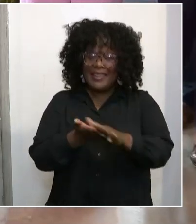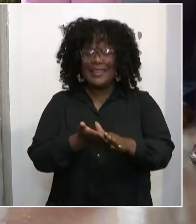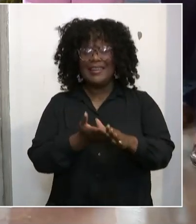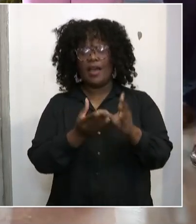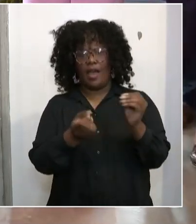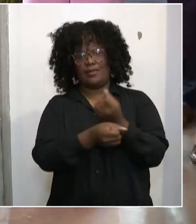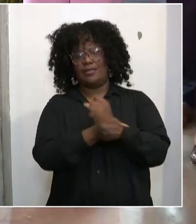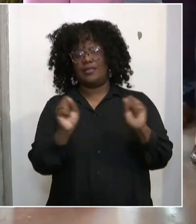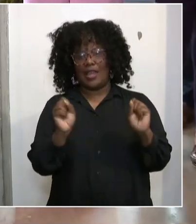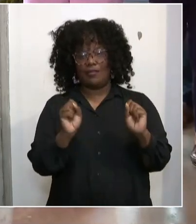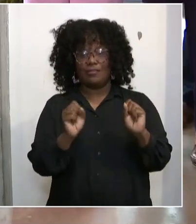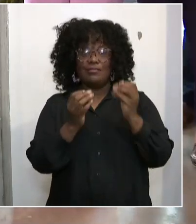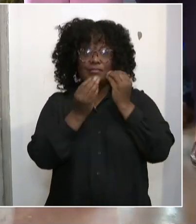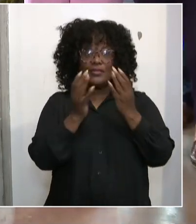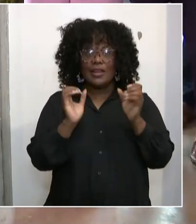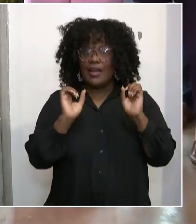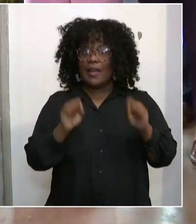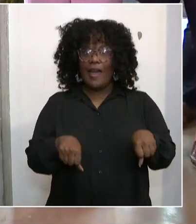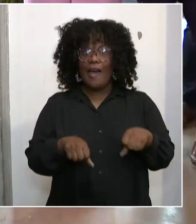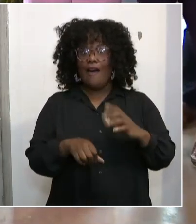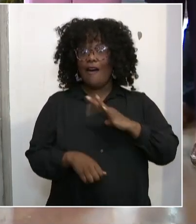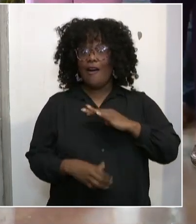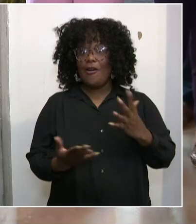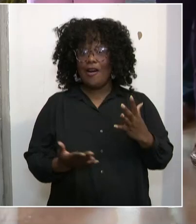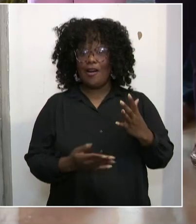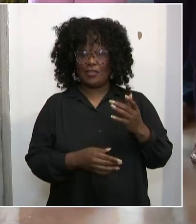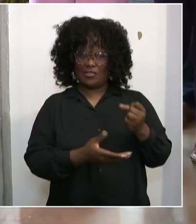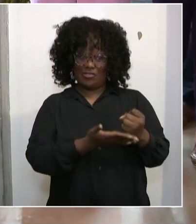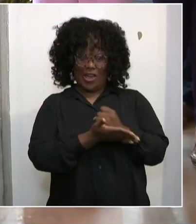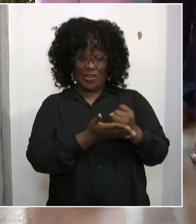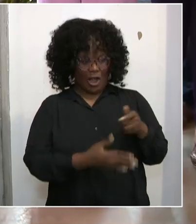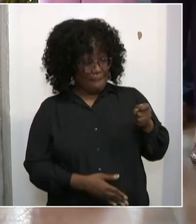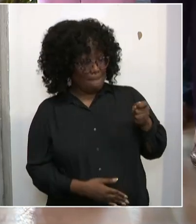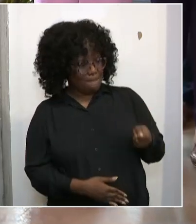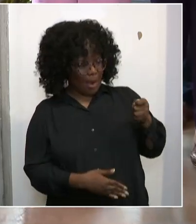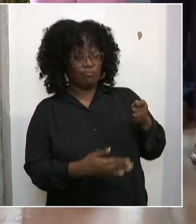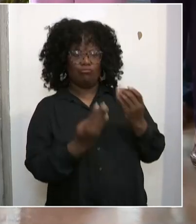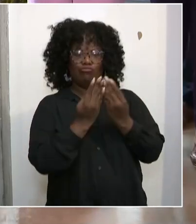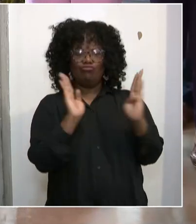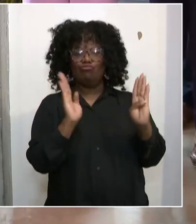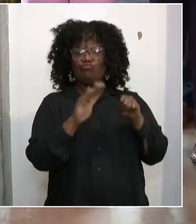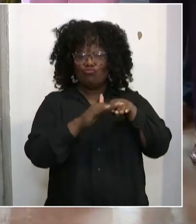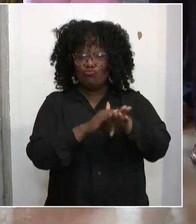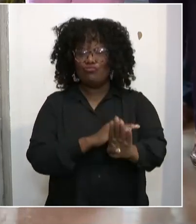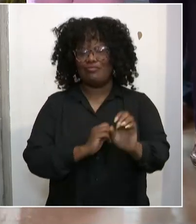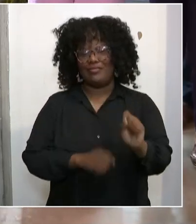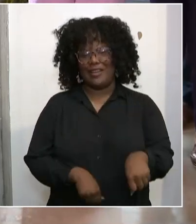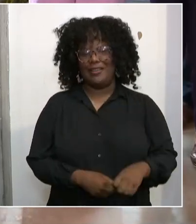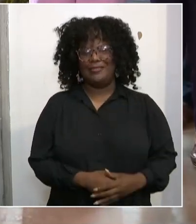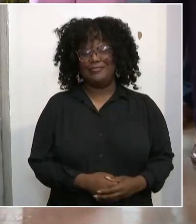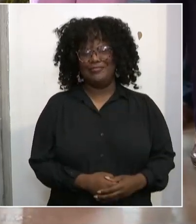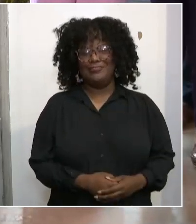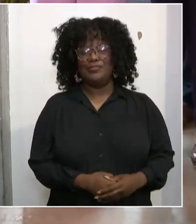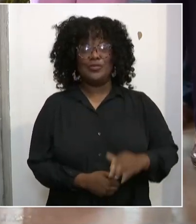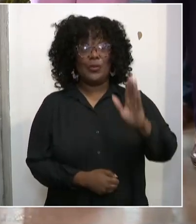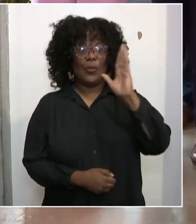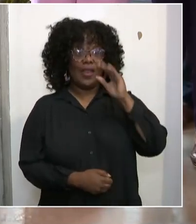Uh, so we wanna give the entire team at Metro, you're gonna hear from General Manager Clark in just a second. Um,